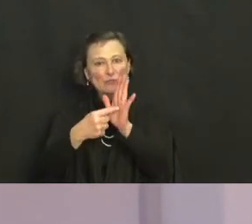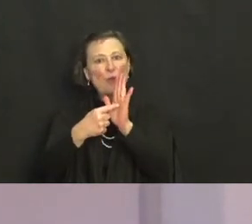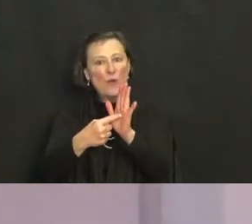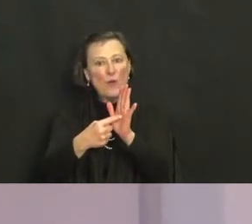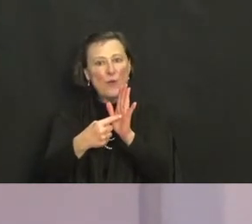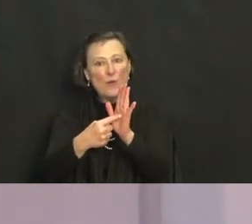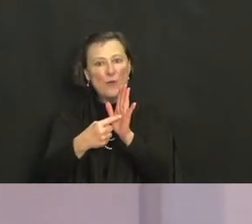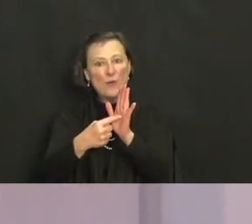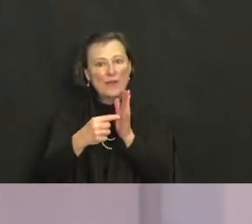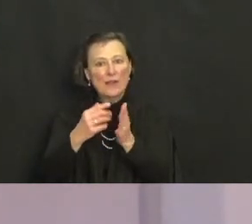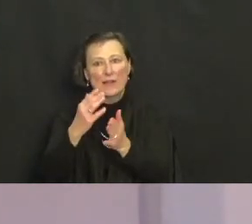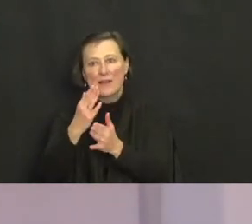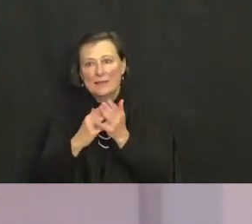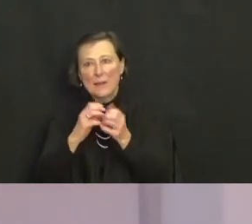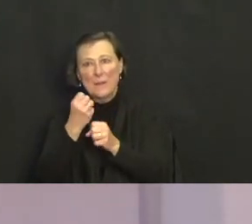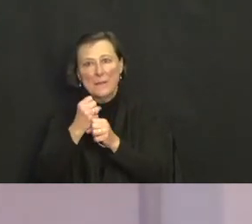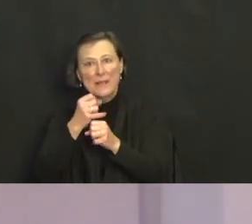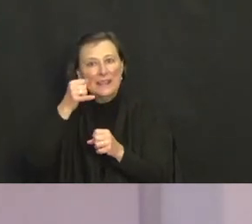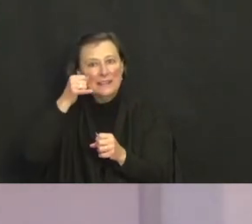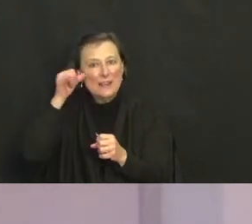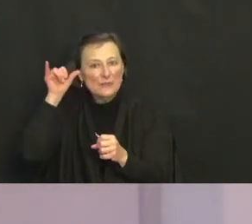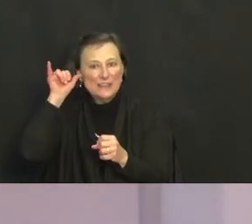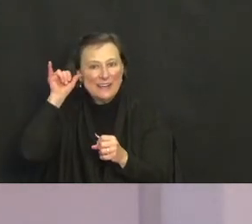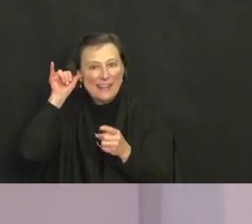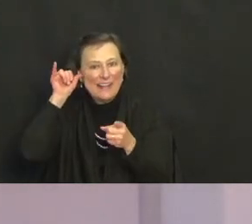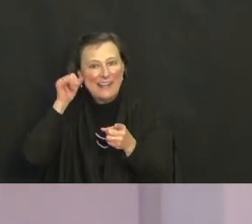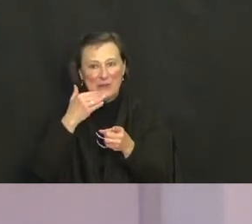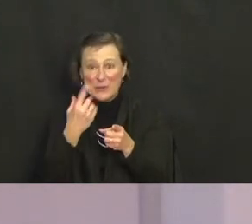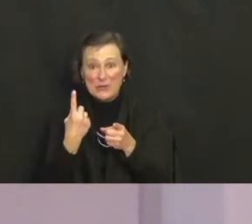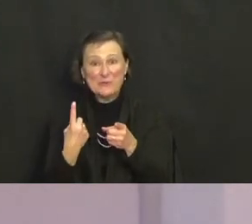Here are some that were made yesterday. There's a good one.